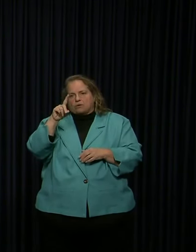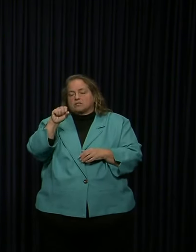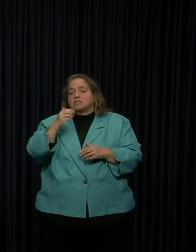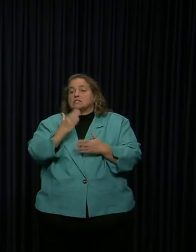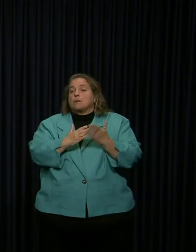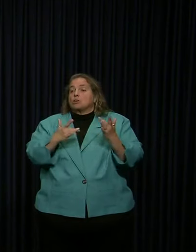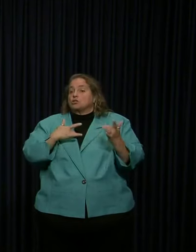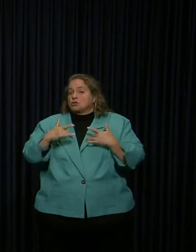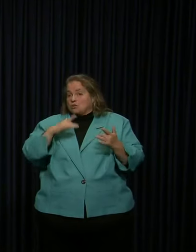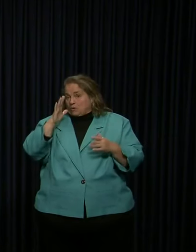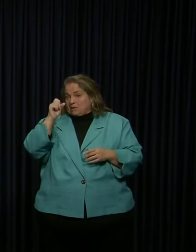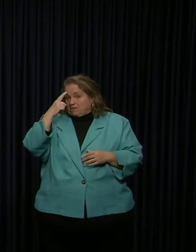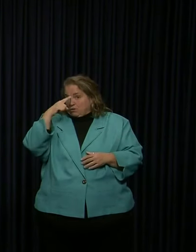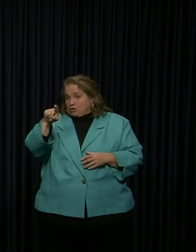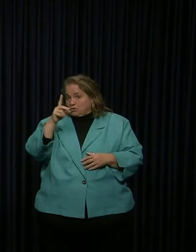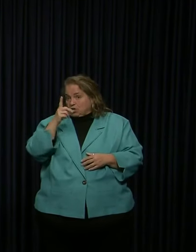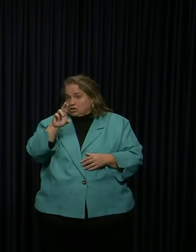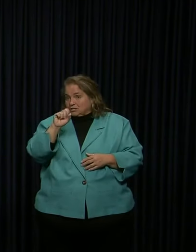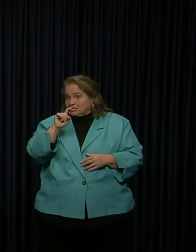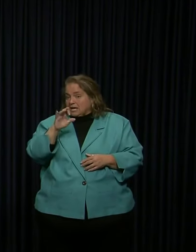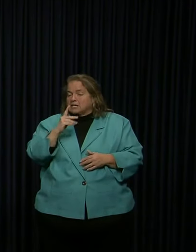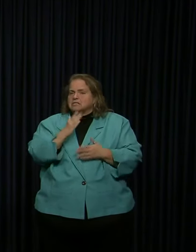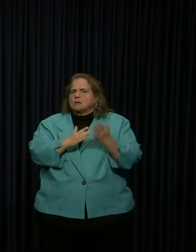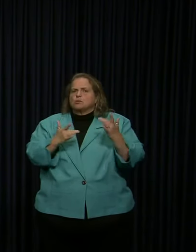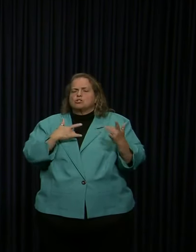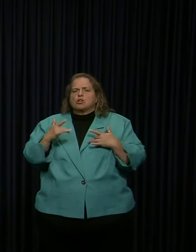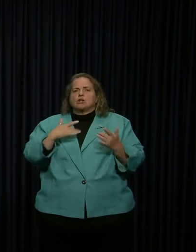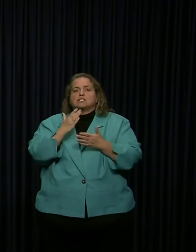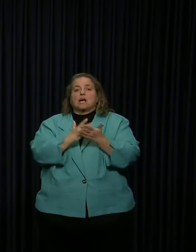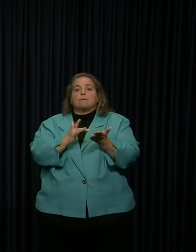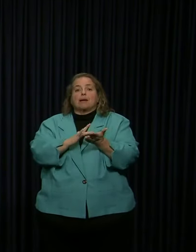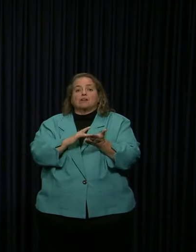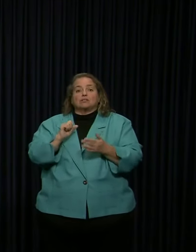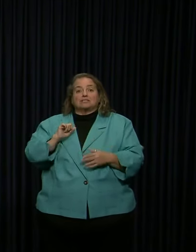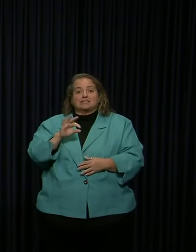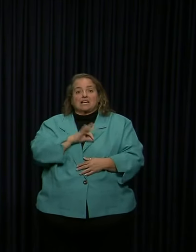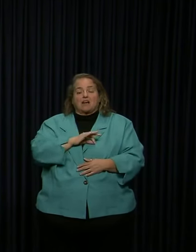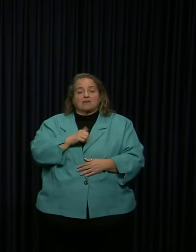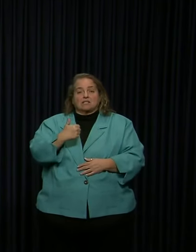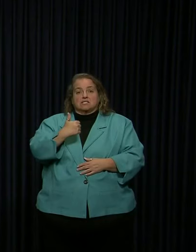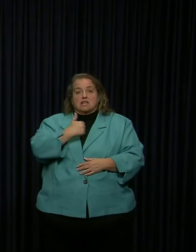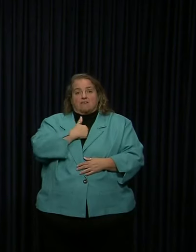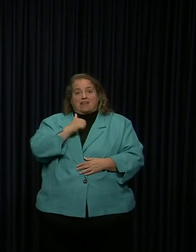TESTING, WHETHER YOU DO IT IN THE DEEP BACK OF THE NAYS A